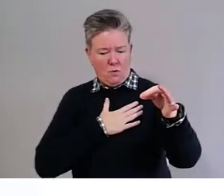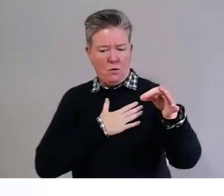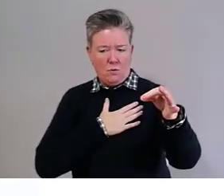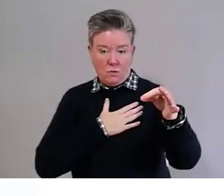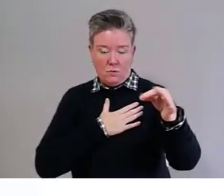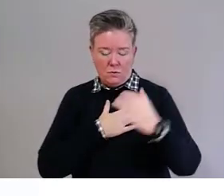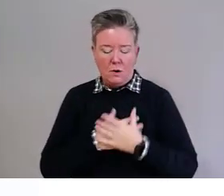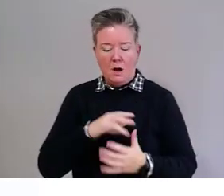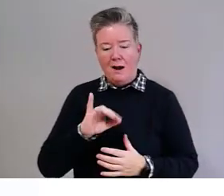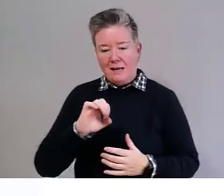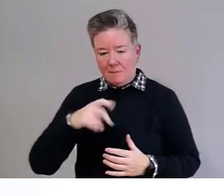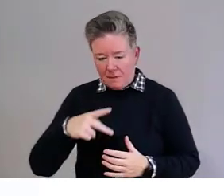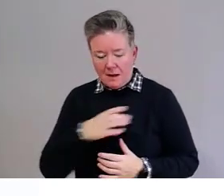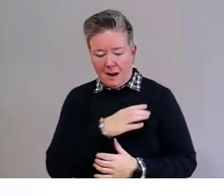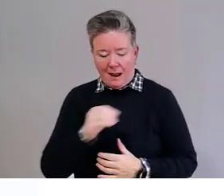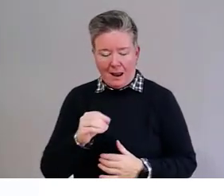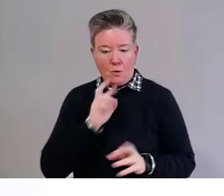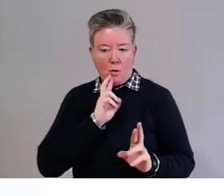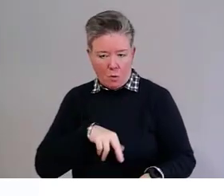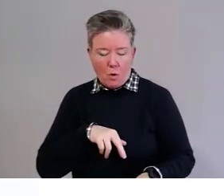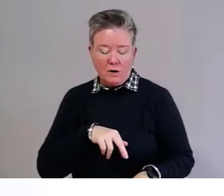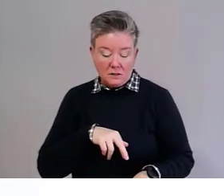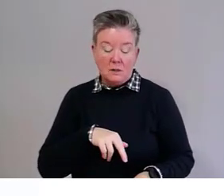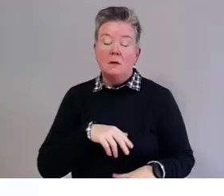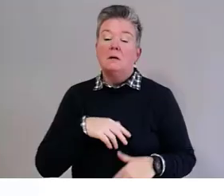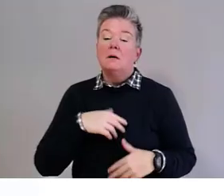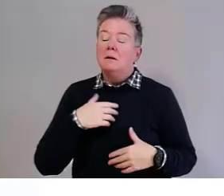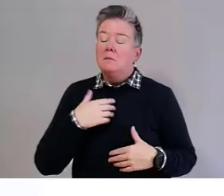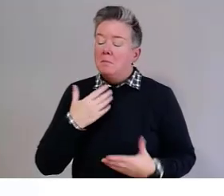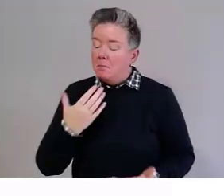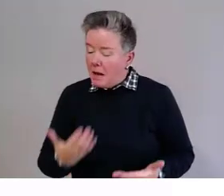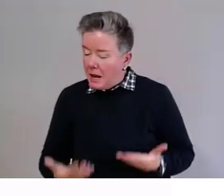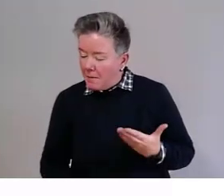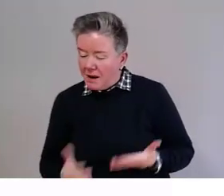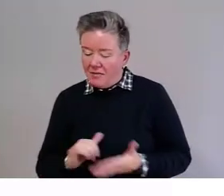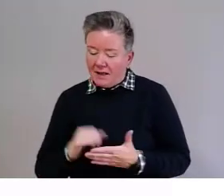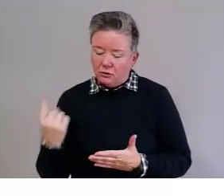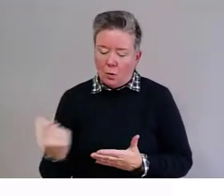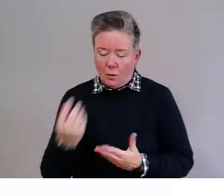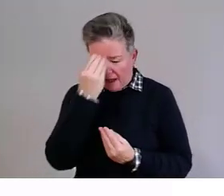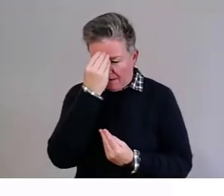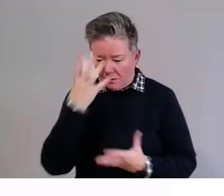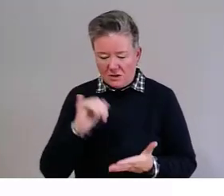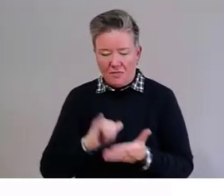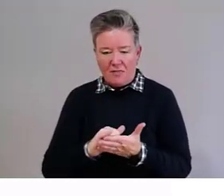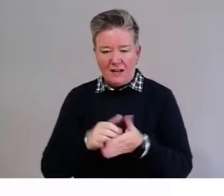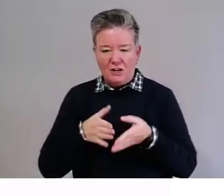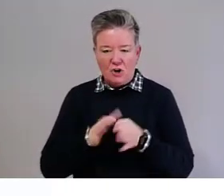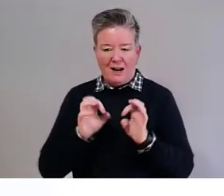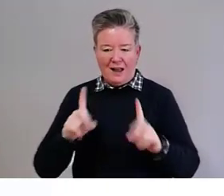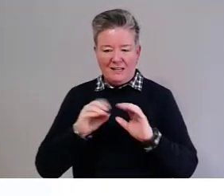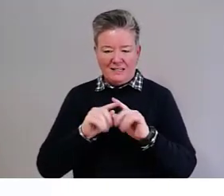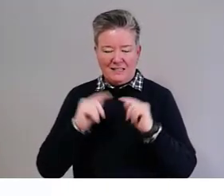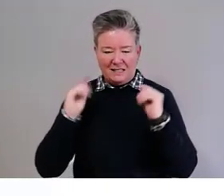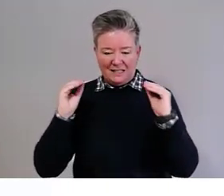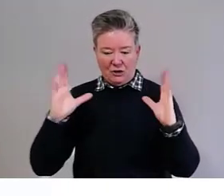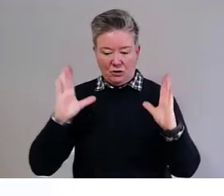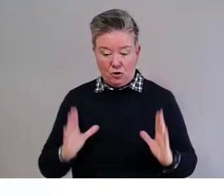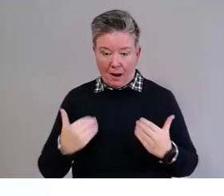IEPs and/or reports may be the only information that a general education teacher is provided with